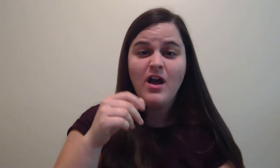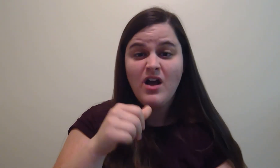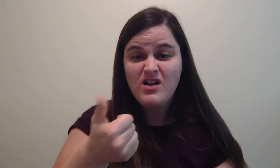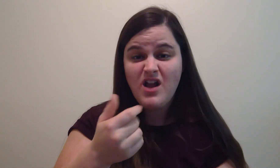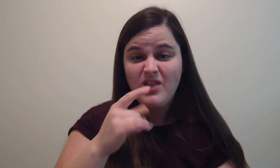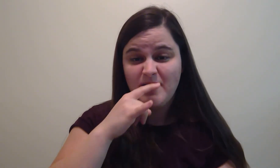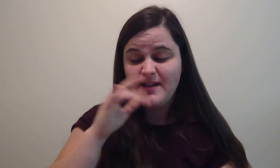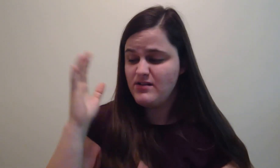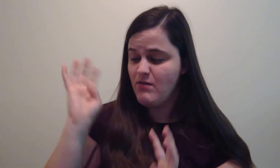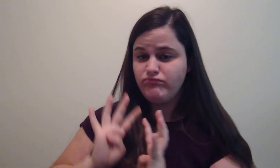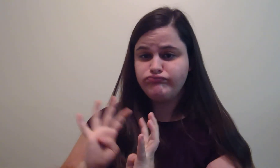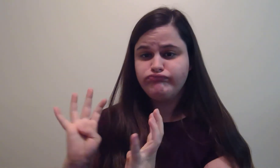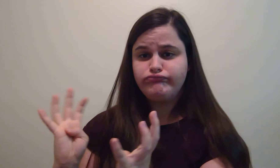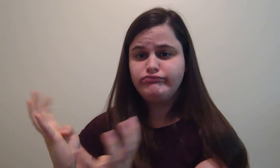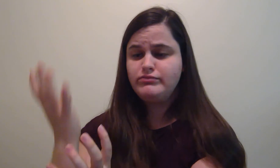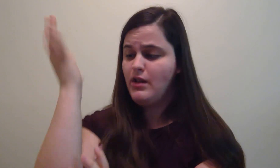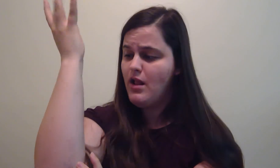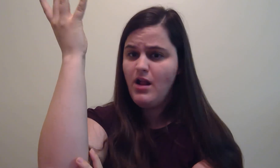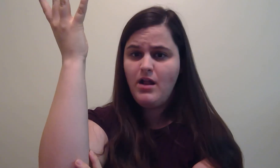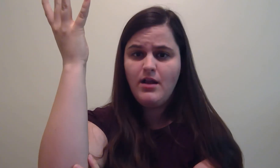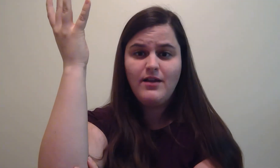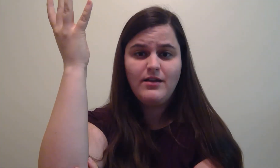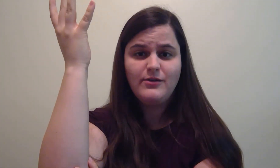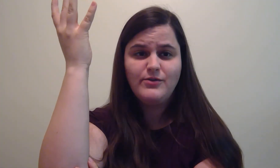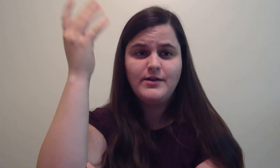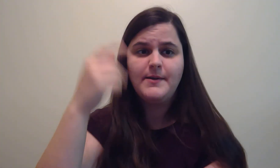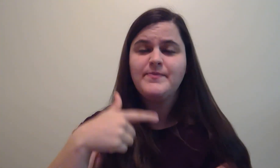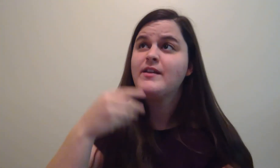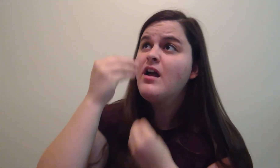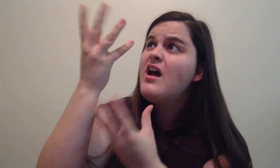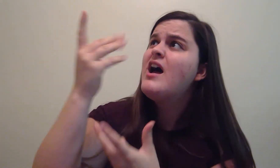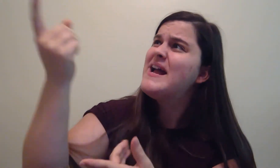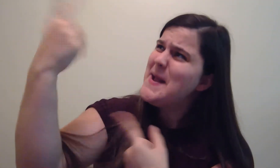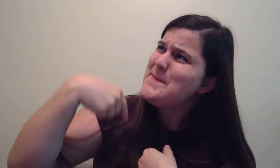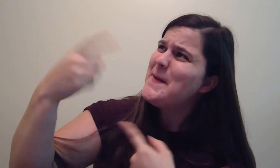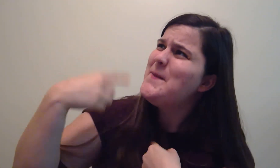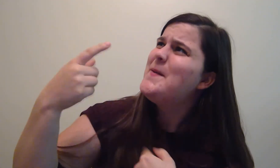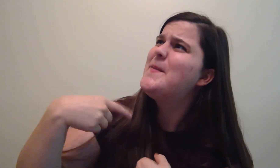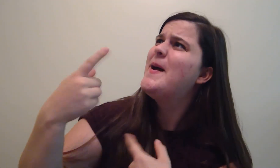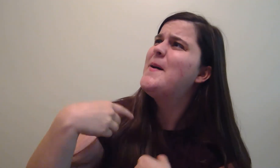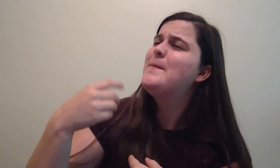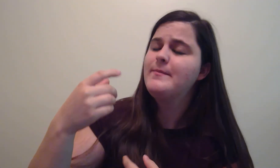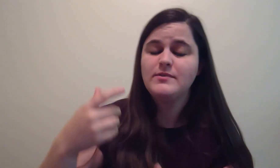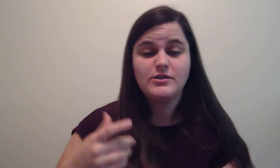All the other kids started together under the tree, too, and I could hear them telling her she had to come down.